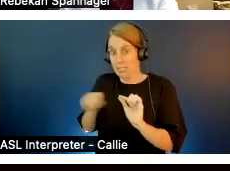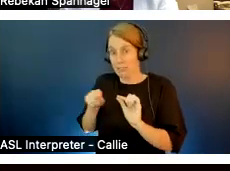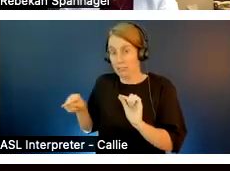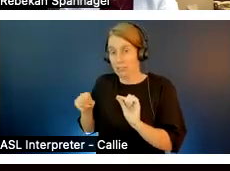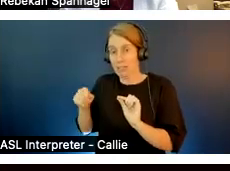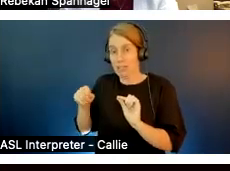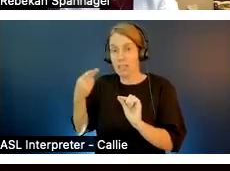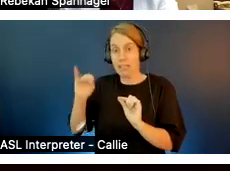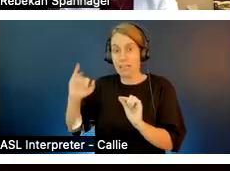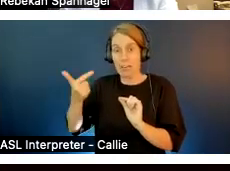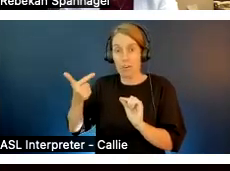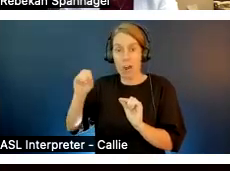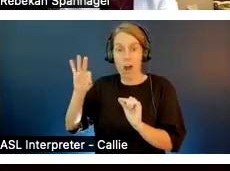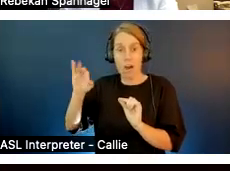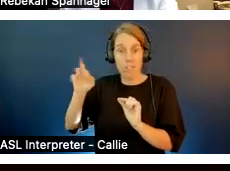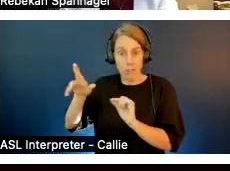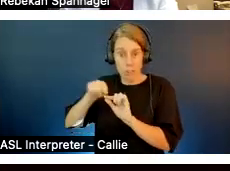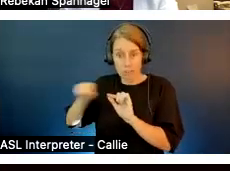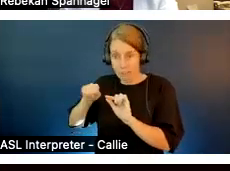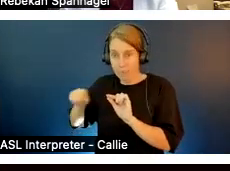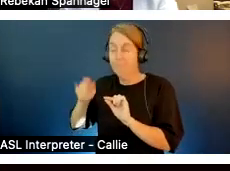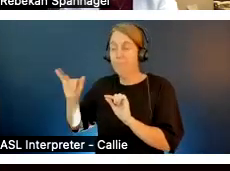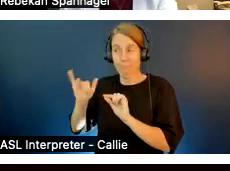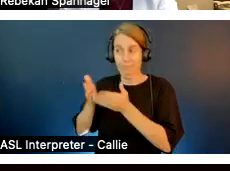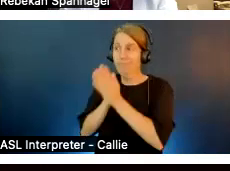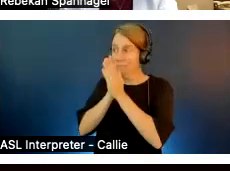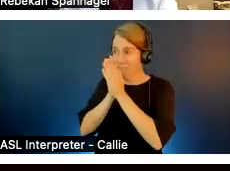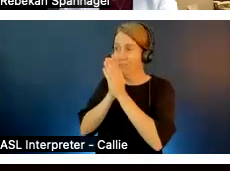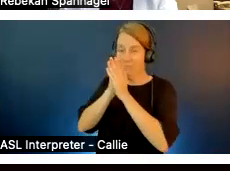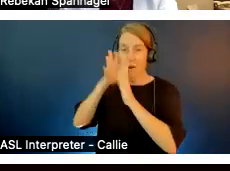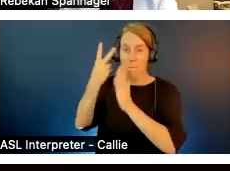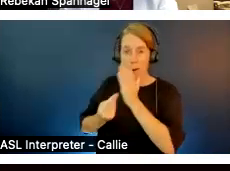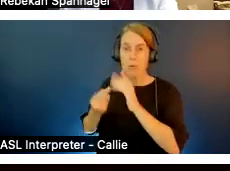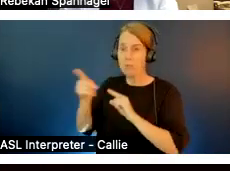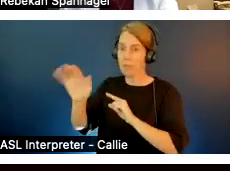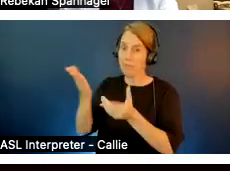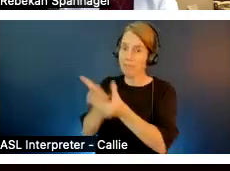a copy of everything that is going to be used in the appeal if you do not resolve